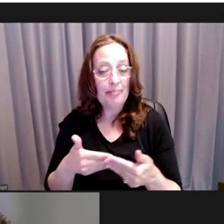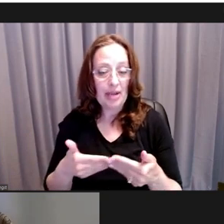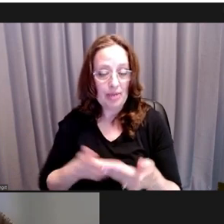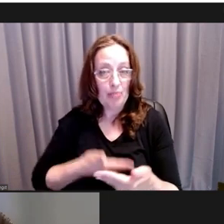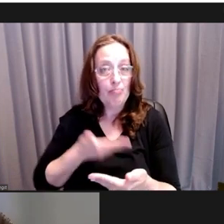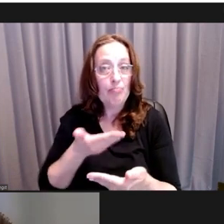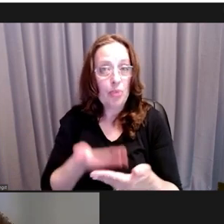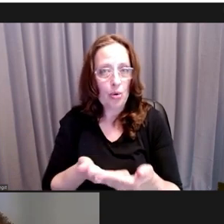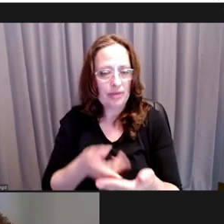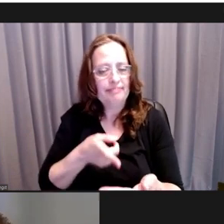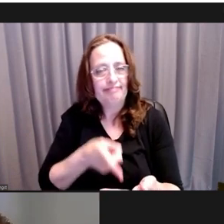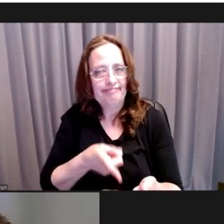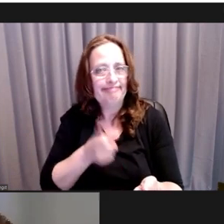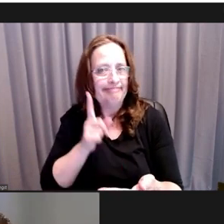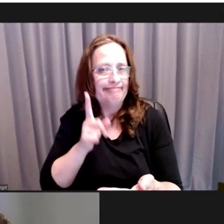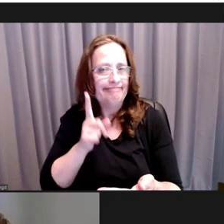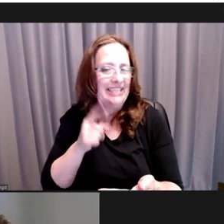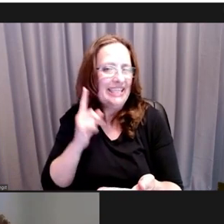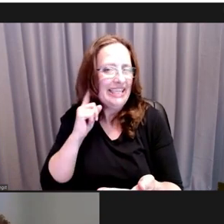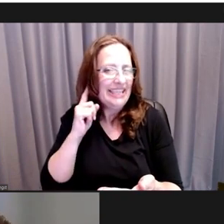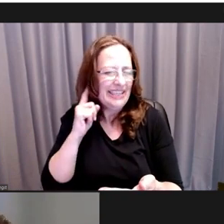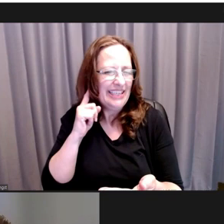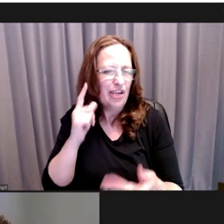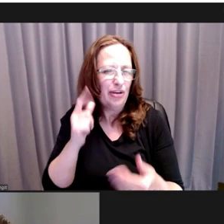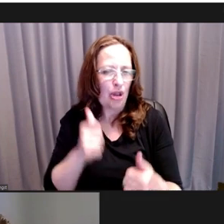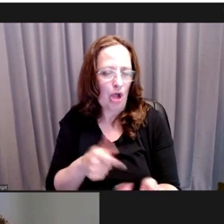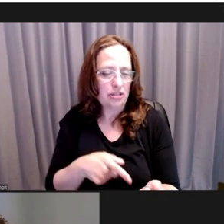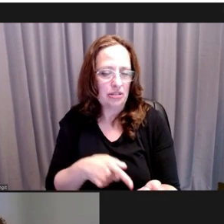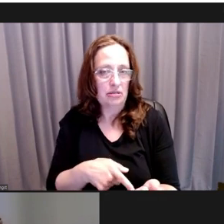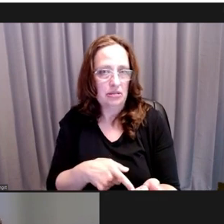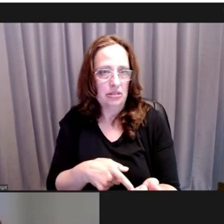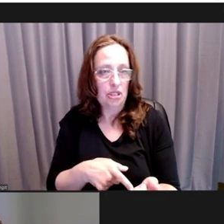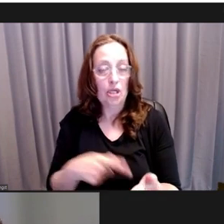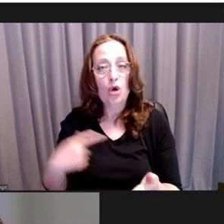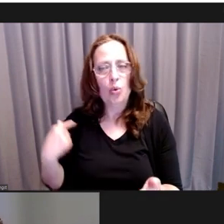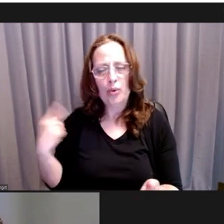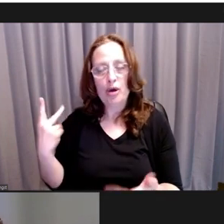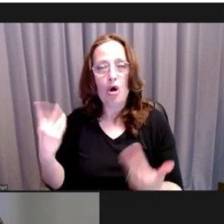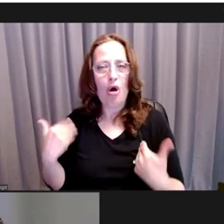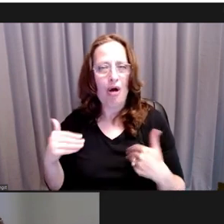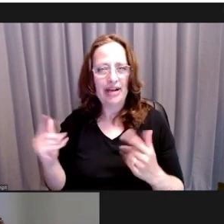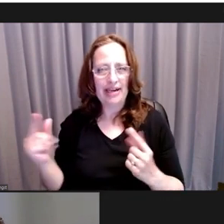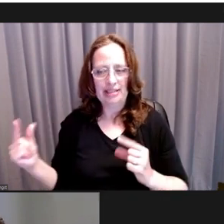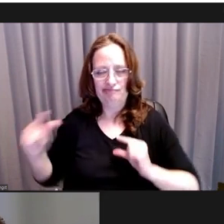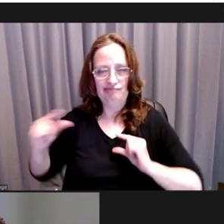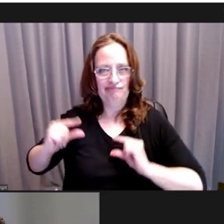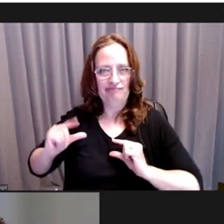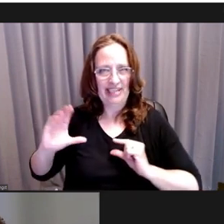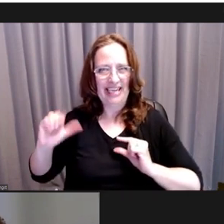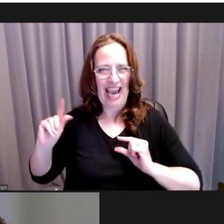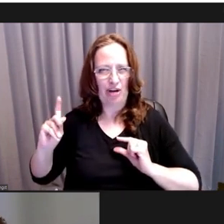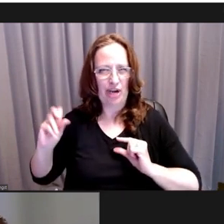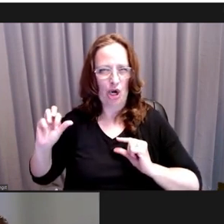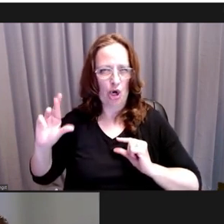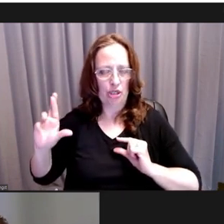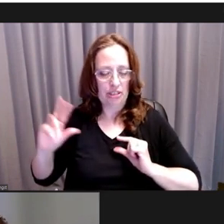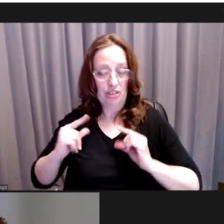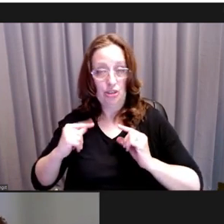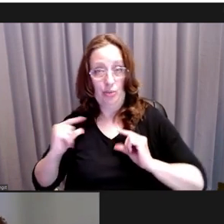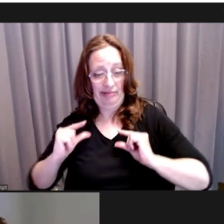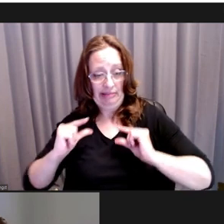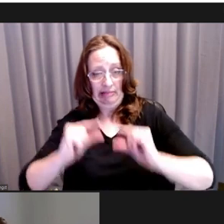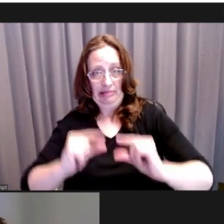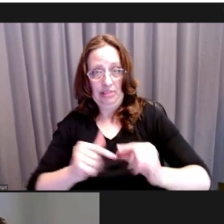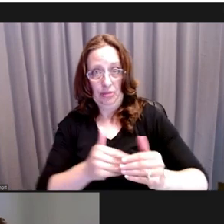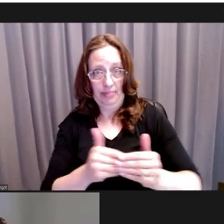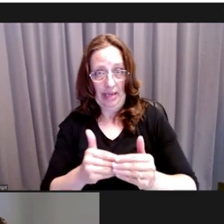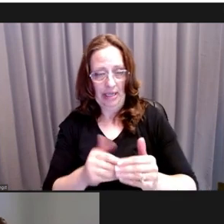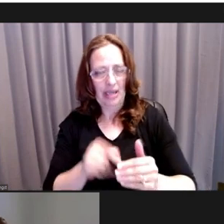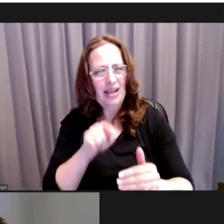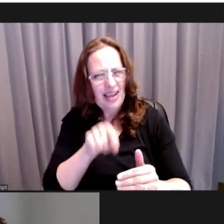previous testing showing they were carriers? I think from what we know epidemiologically,